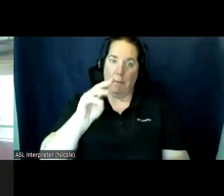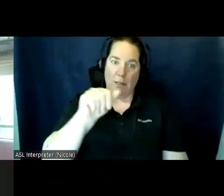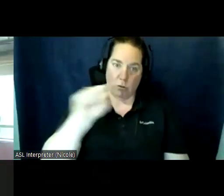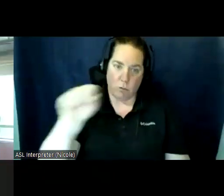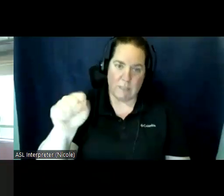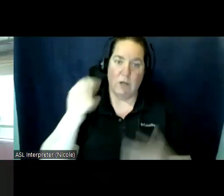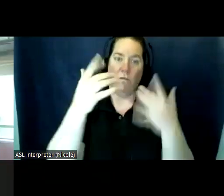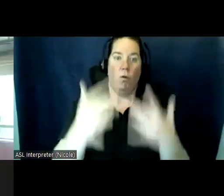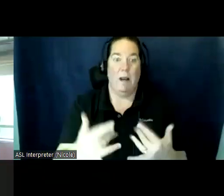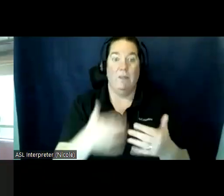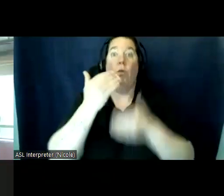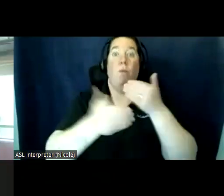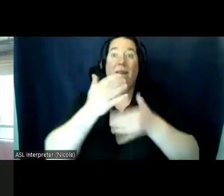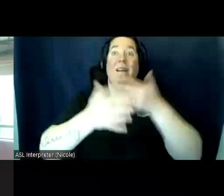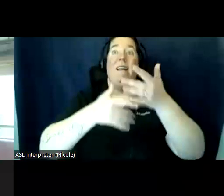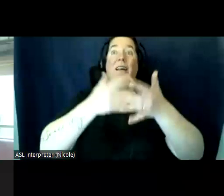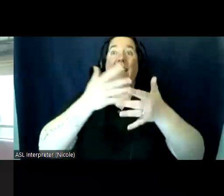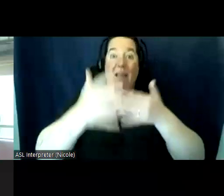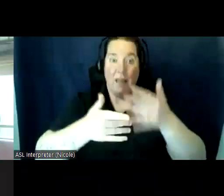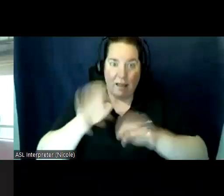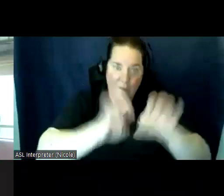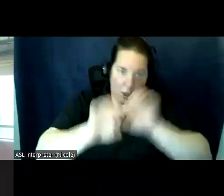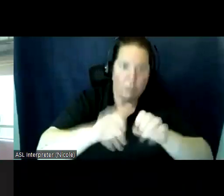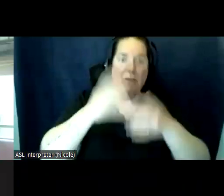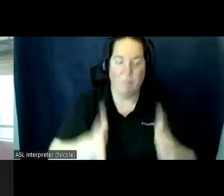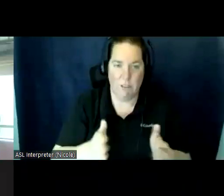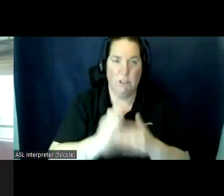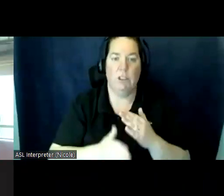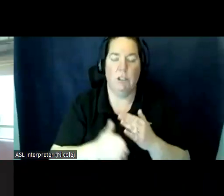process to be completed. I understand we'll need to go through the New England Consortium